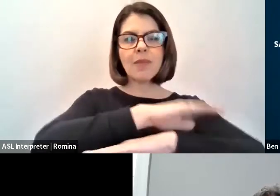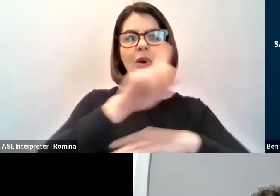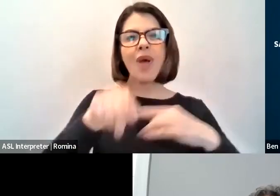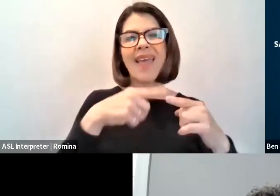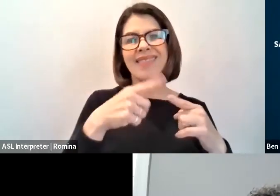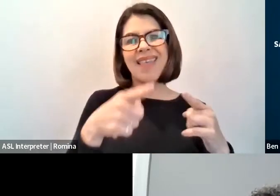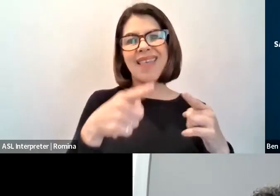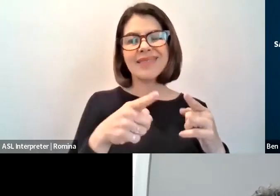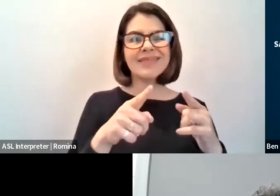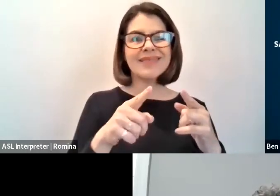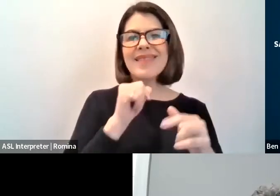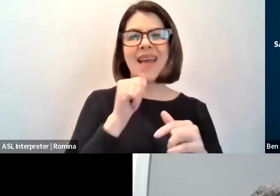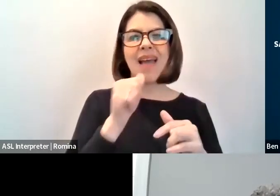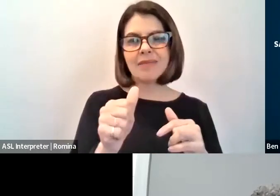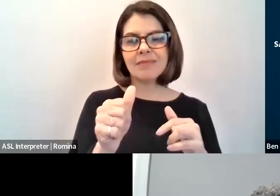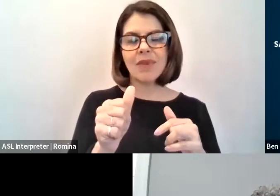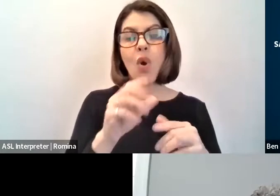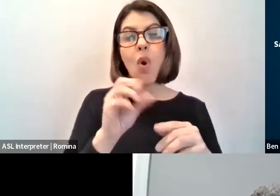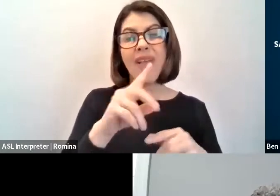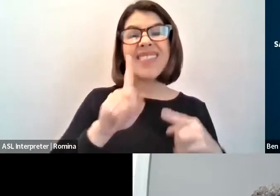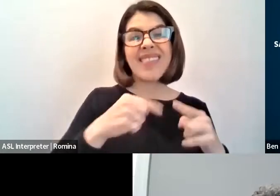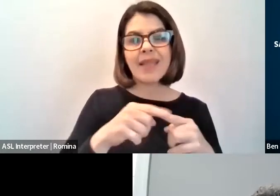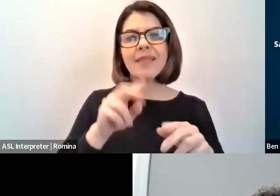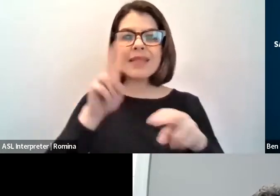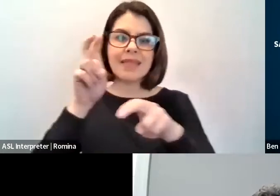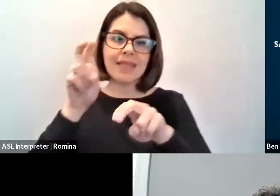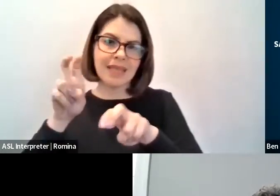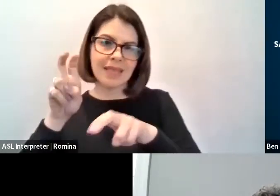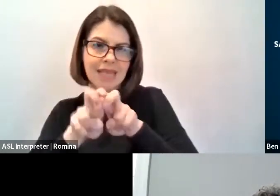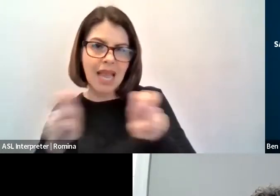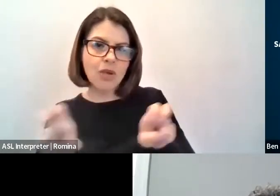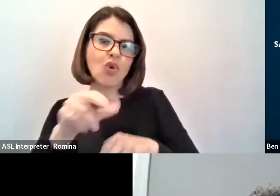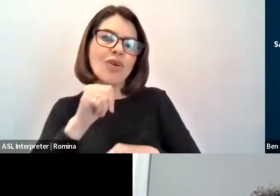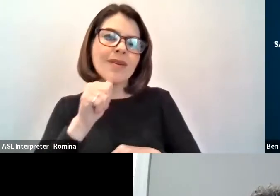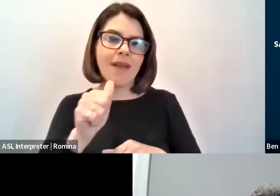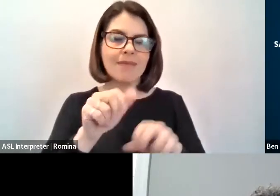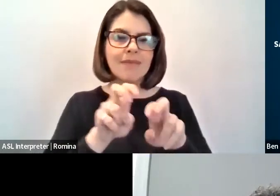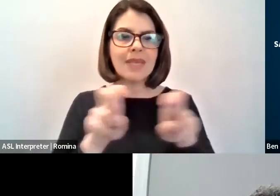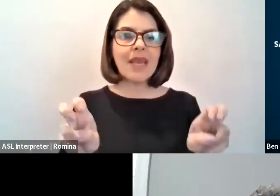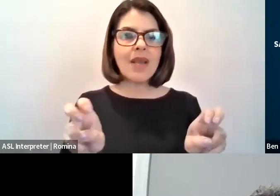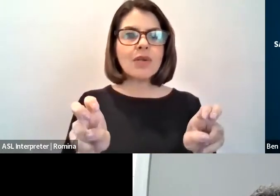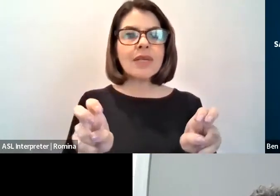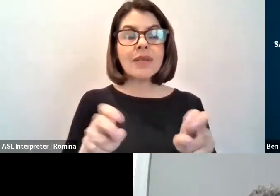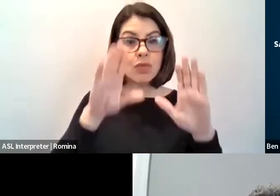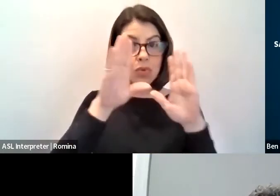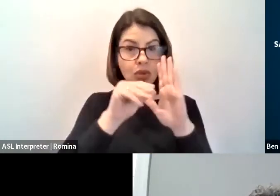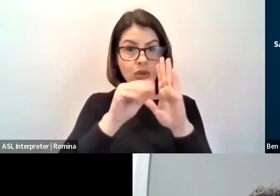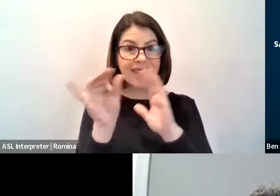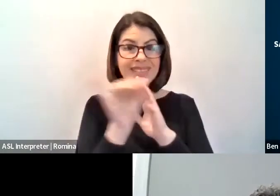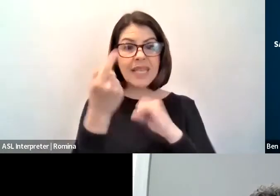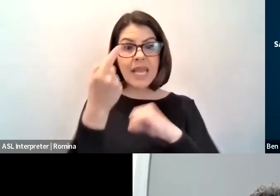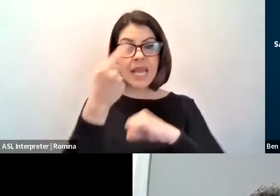As long as it's part of that same script and storyboard and it was shot, you know, on that day in relation